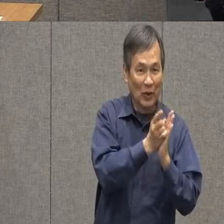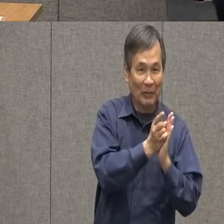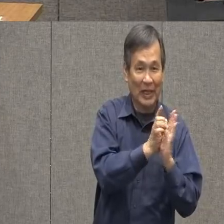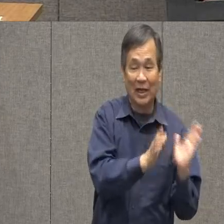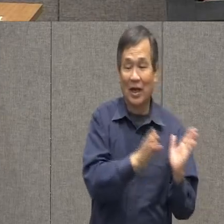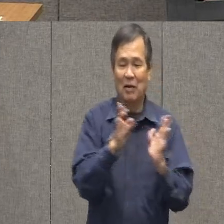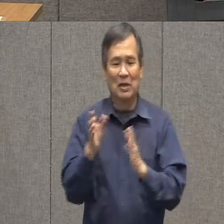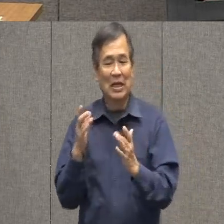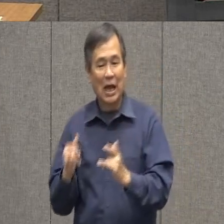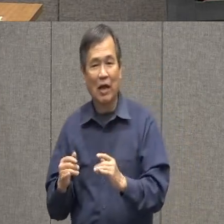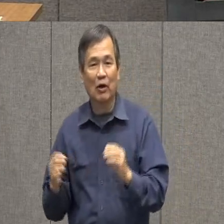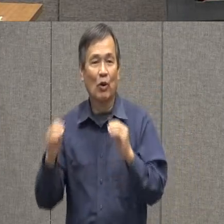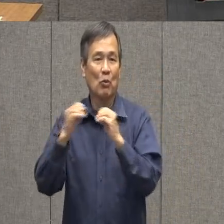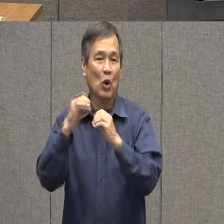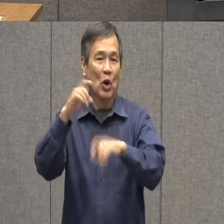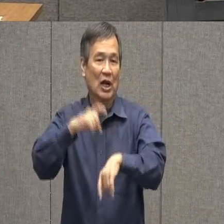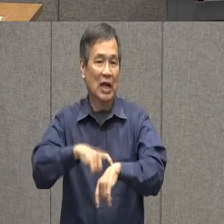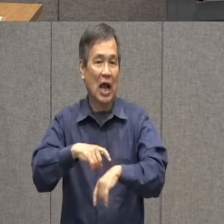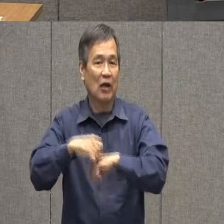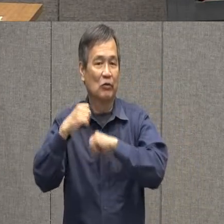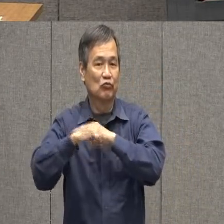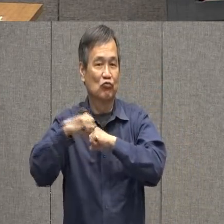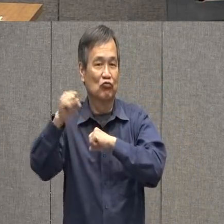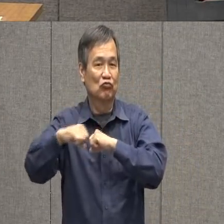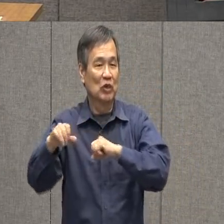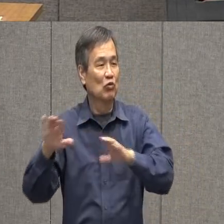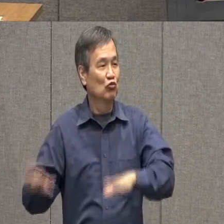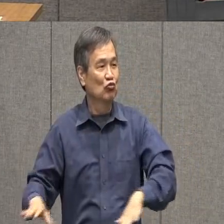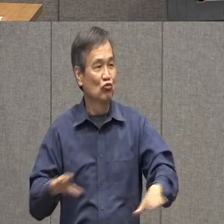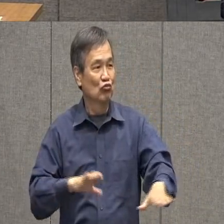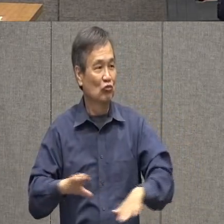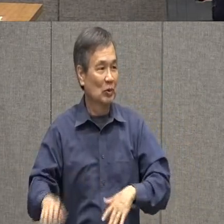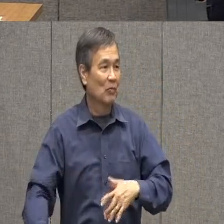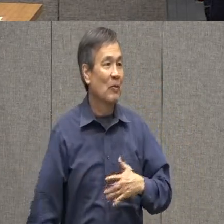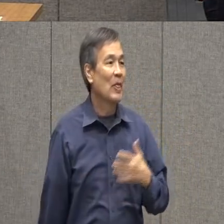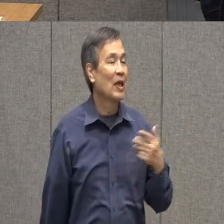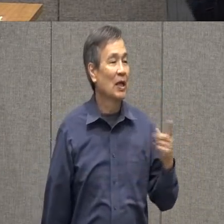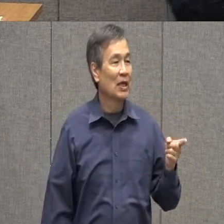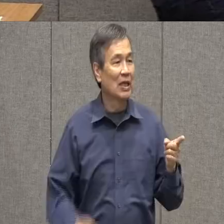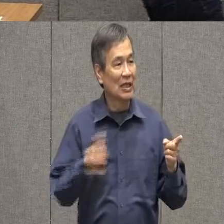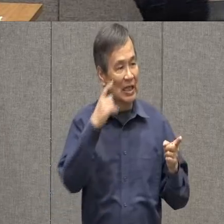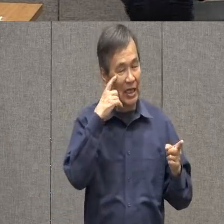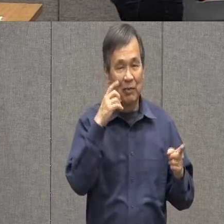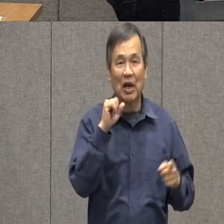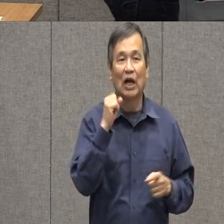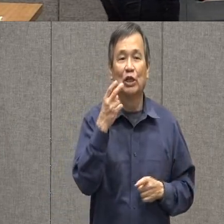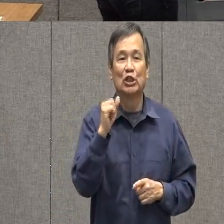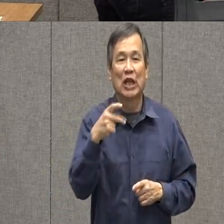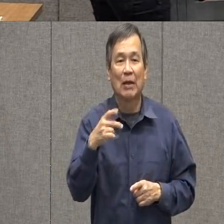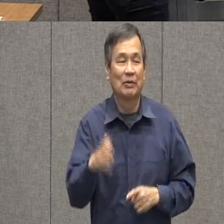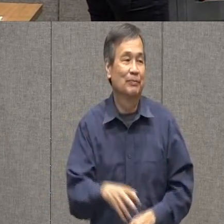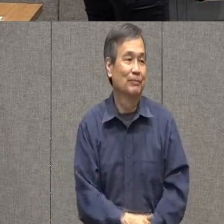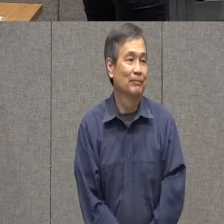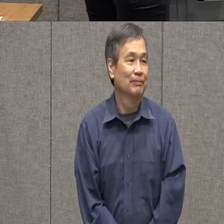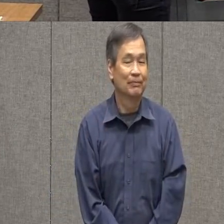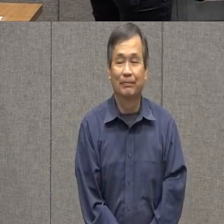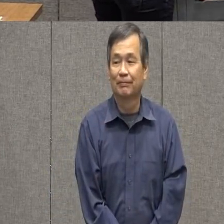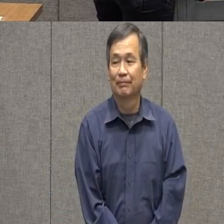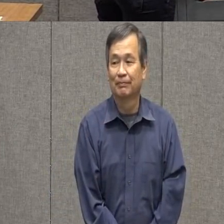But now, we can go a little bit slower. And we're gonna think in shapes. Okay, great. So, if these are our bones